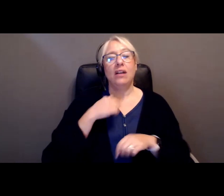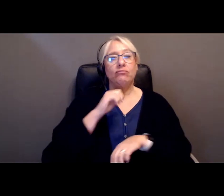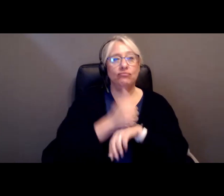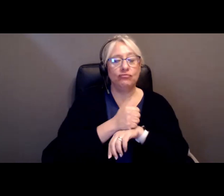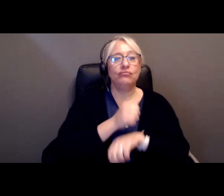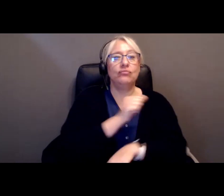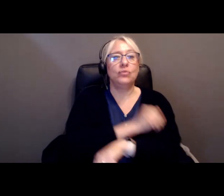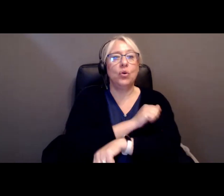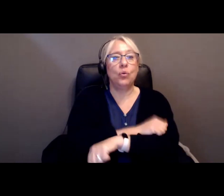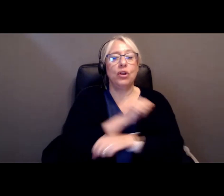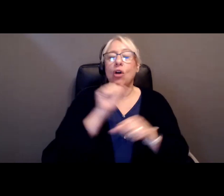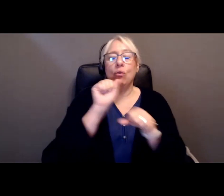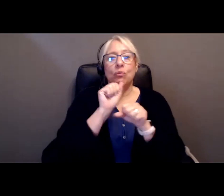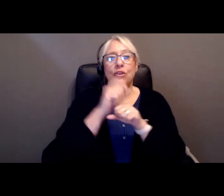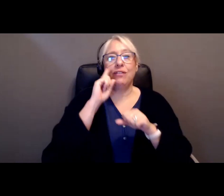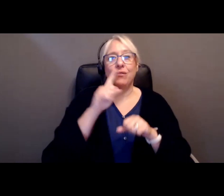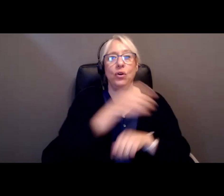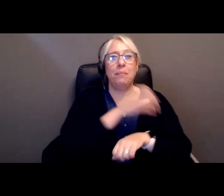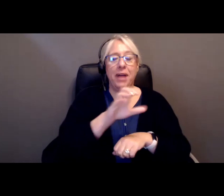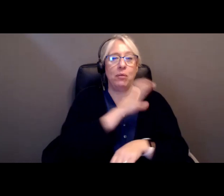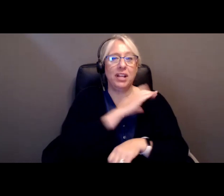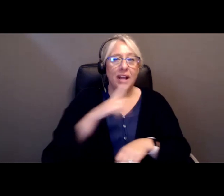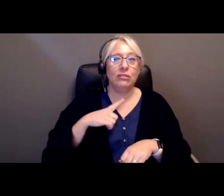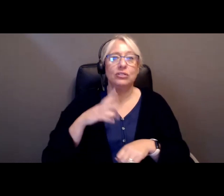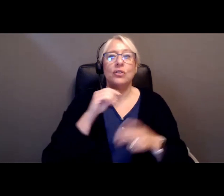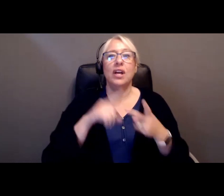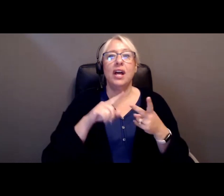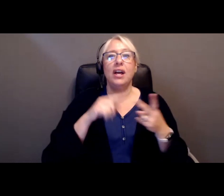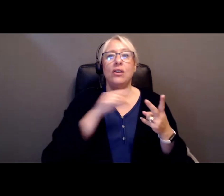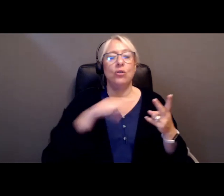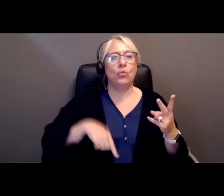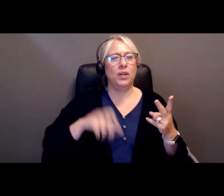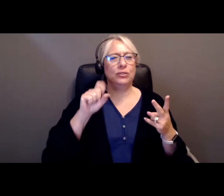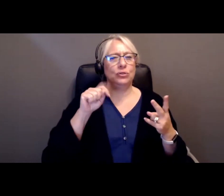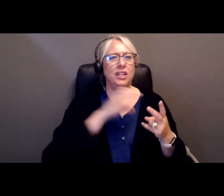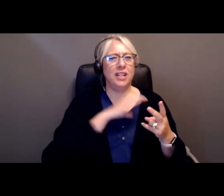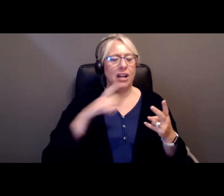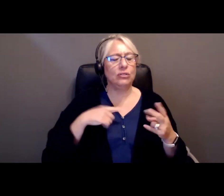before it, the Queen Street’s Patient’s Council. So I've been doing this advocacy work in the